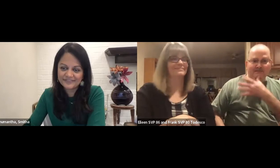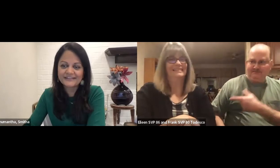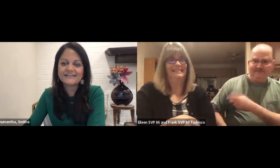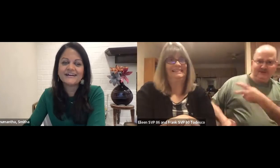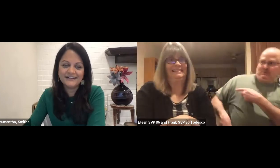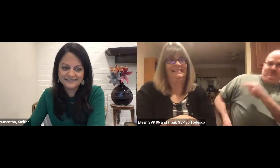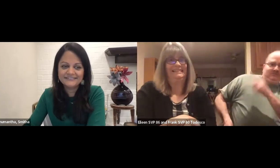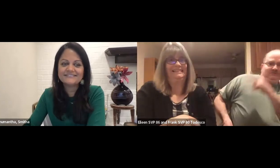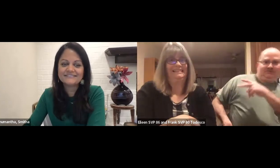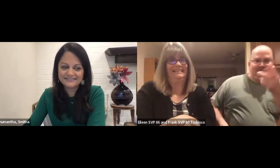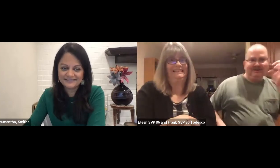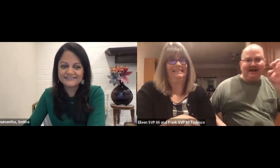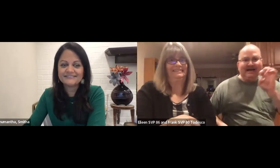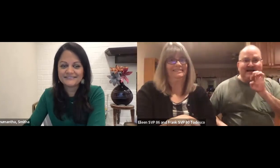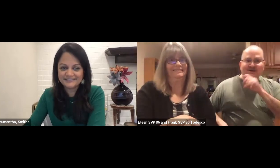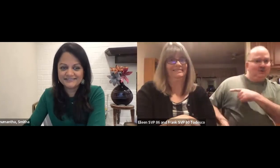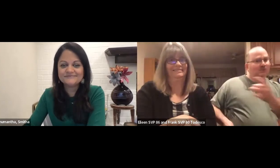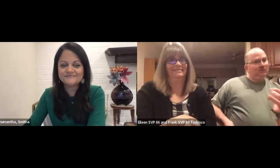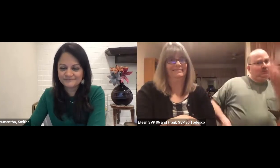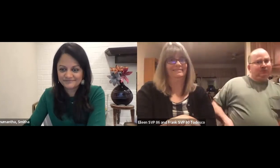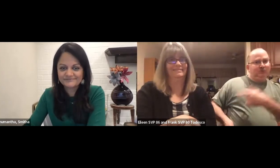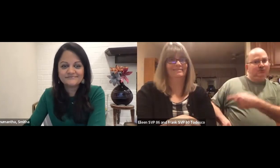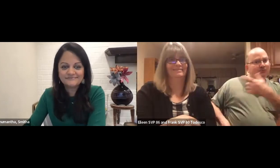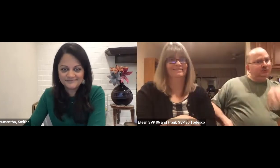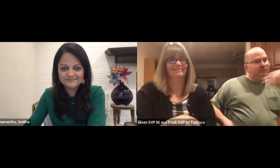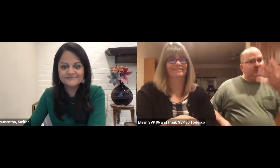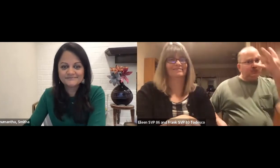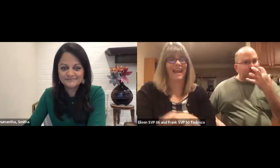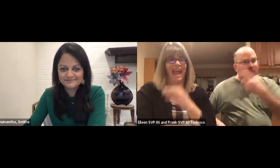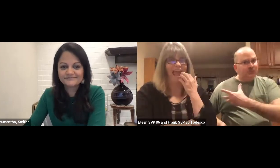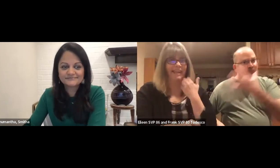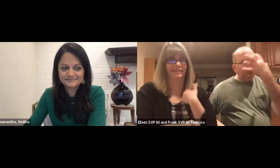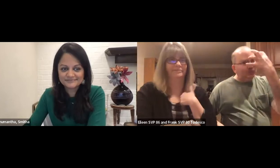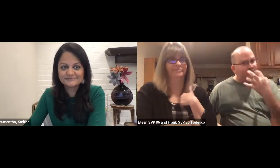for somebody else, it might seem trivial, but for her, whatever she has in her head,